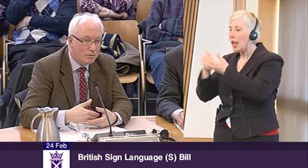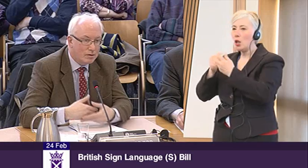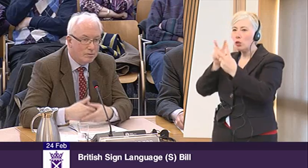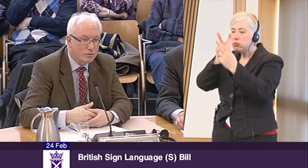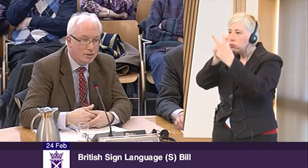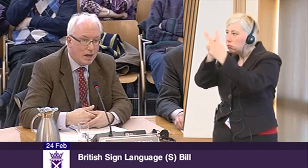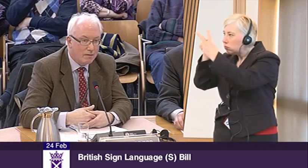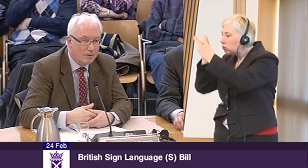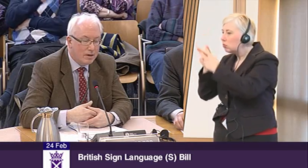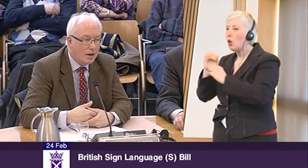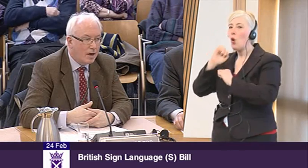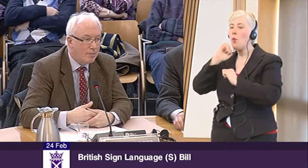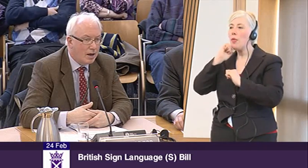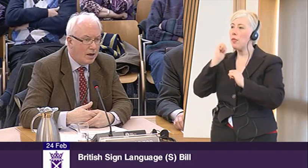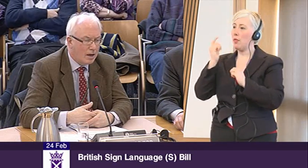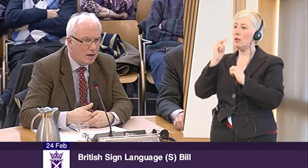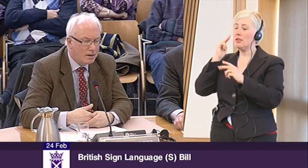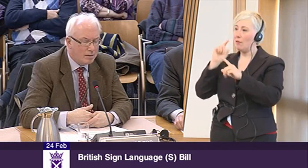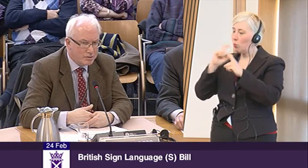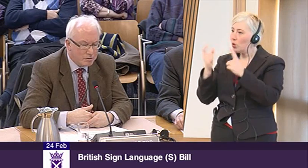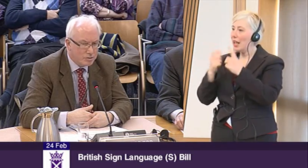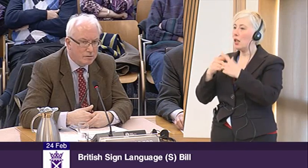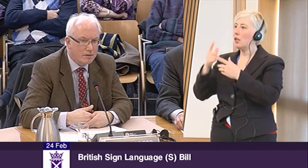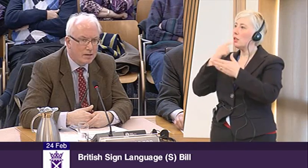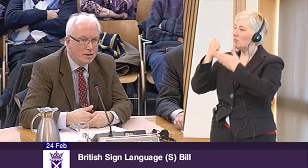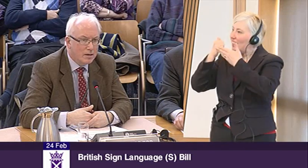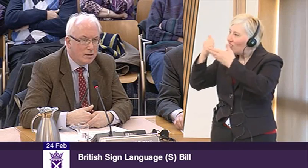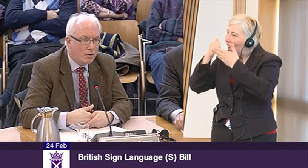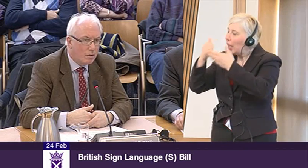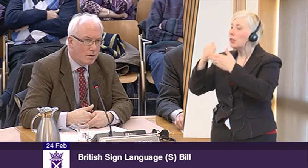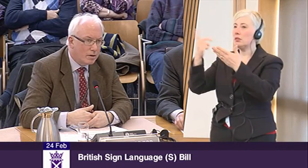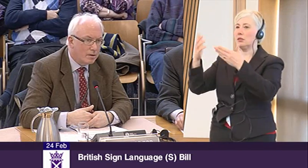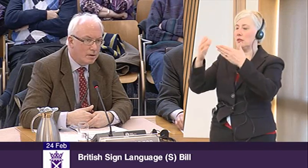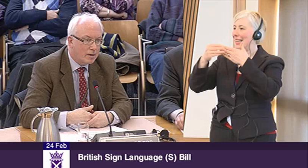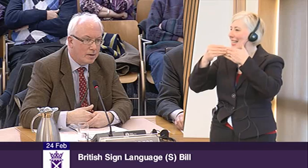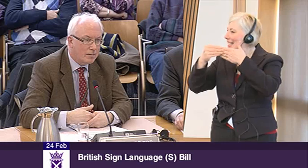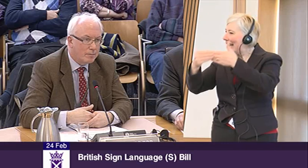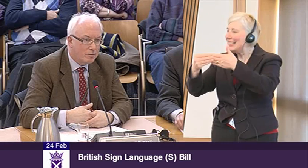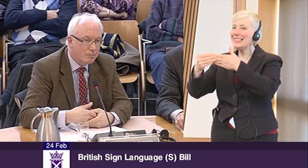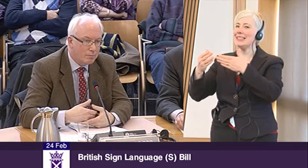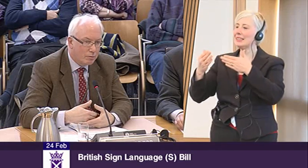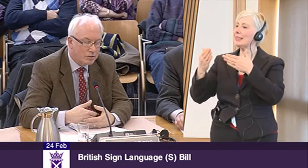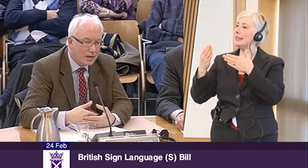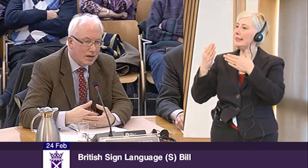people on advice and guidance.